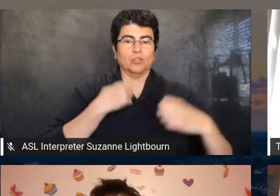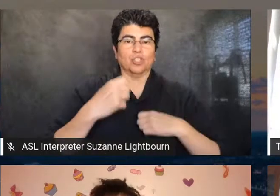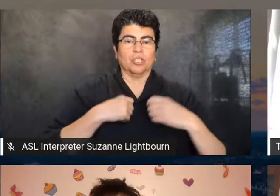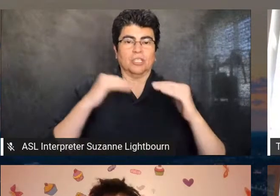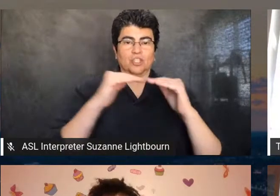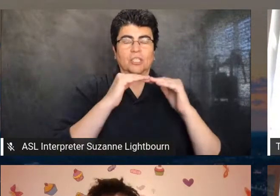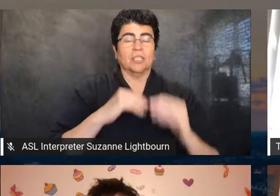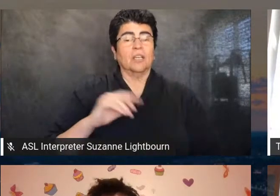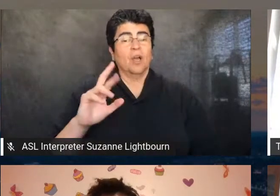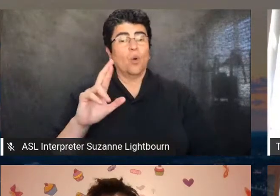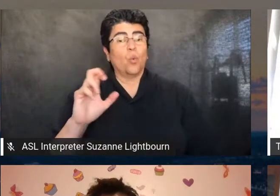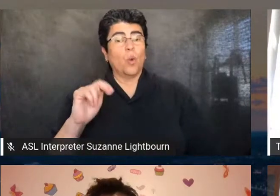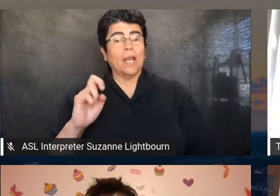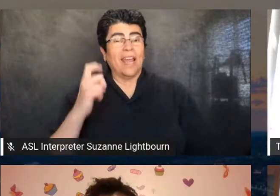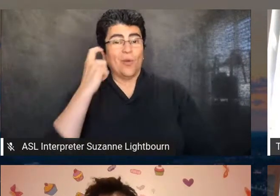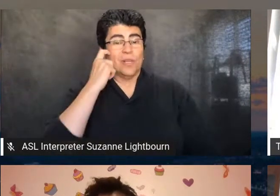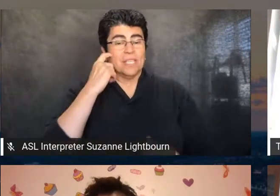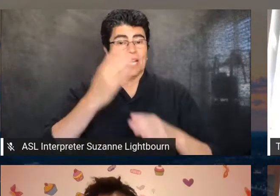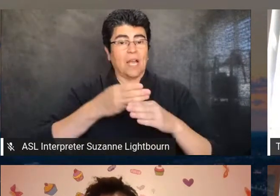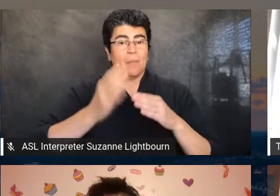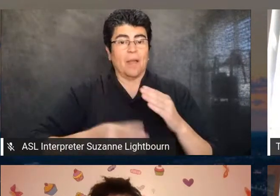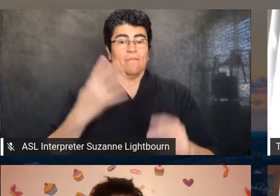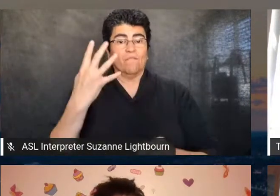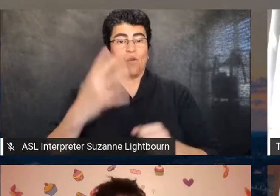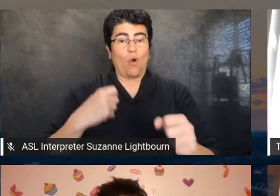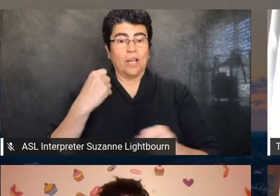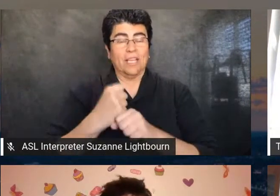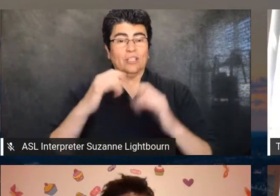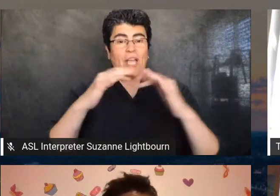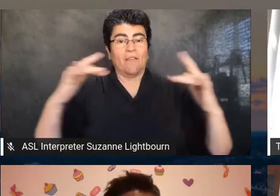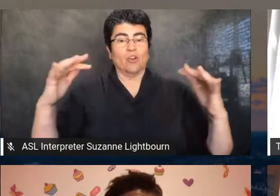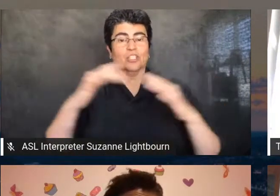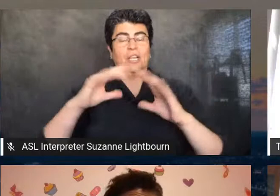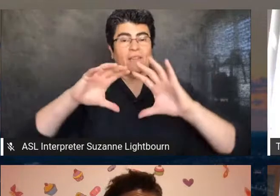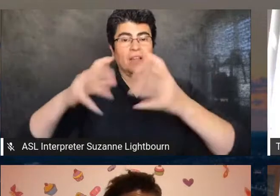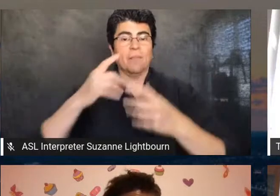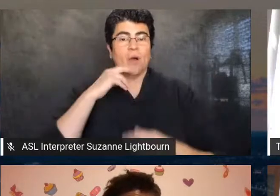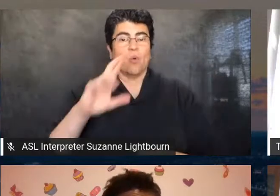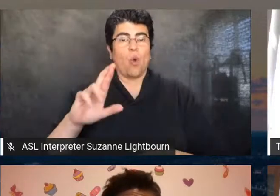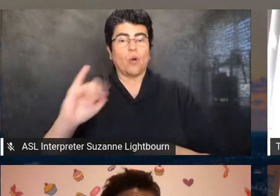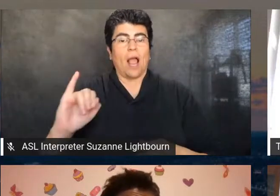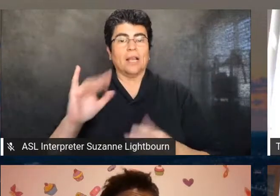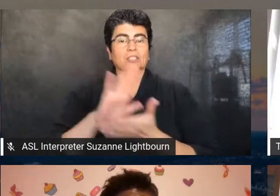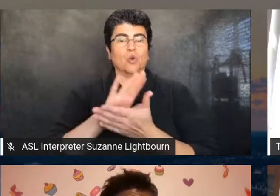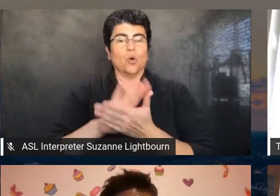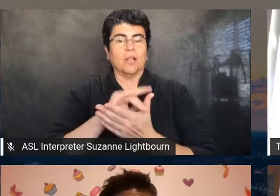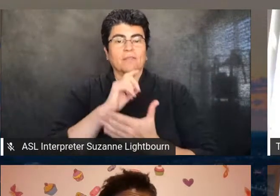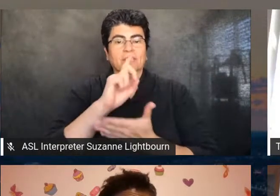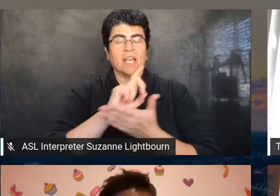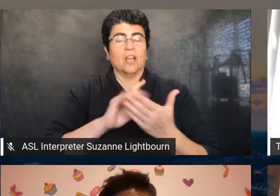Rene recently completed a four year diversity fellowship at the Rhode Island School of Design. Her work focused on